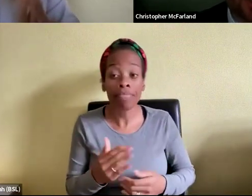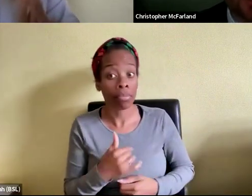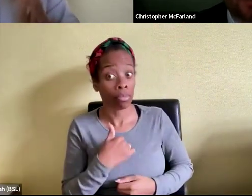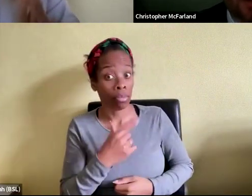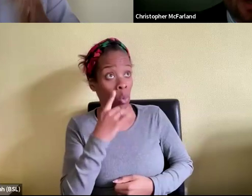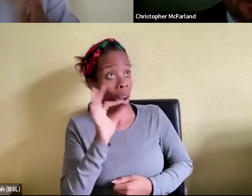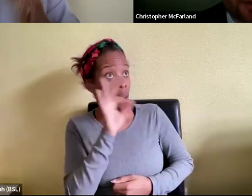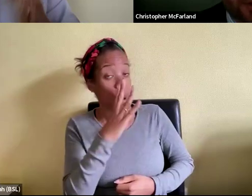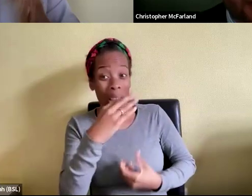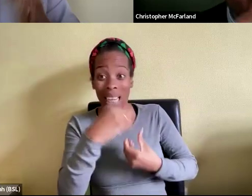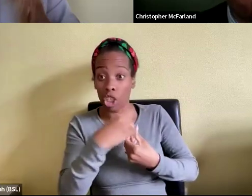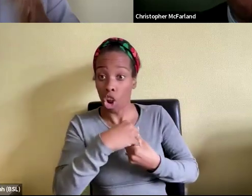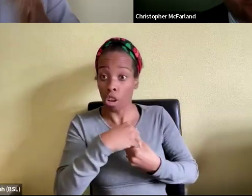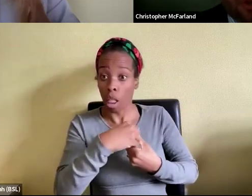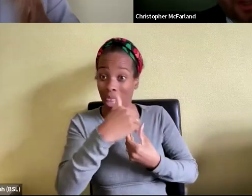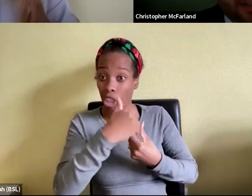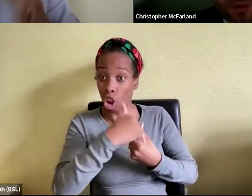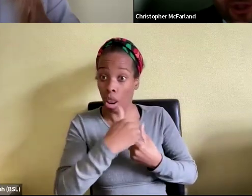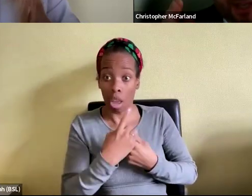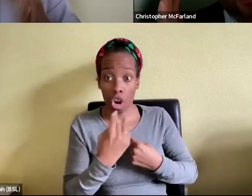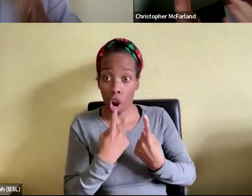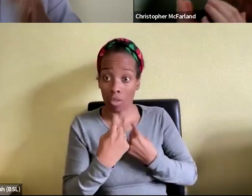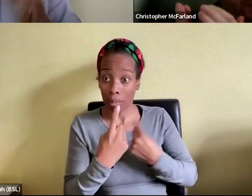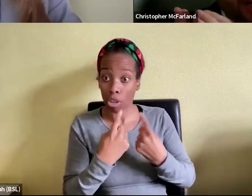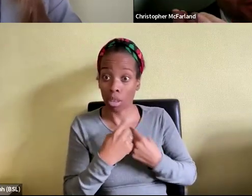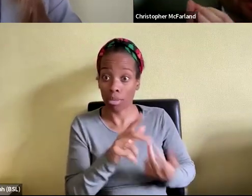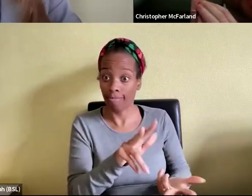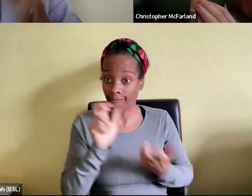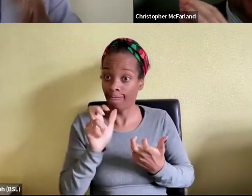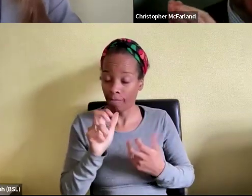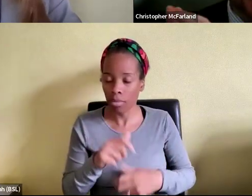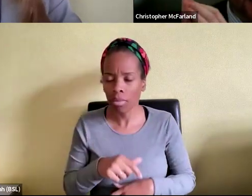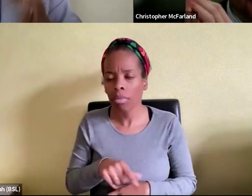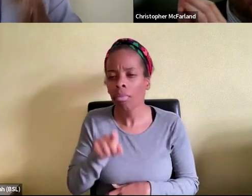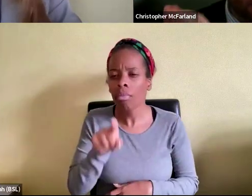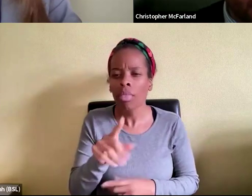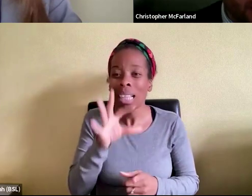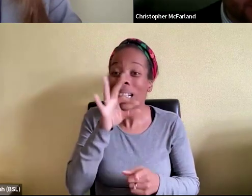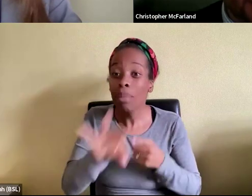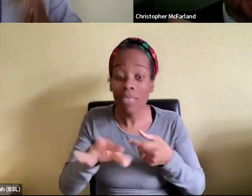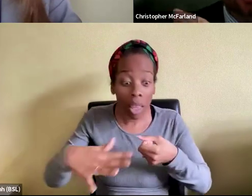which I think is something we often do. So just to Julianne's point there, if you are narrowing on a particular incident or department,